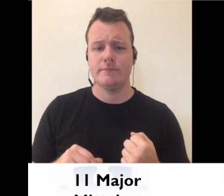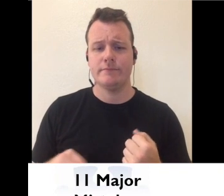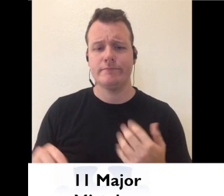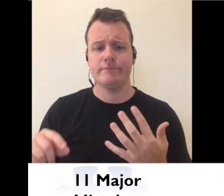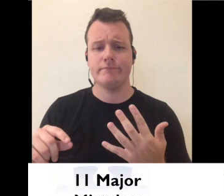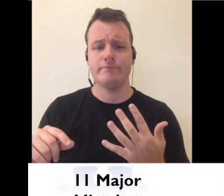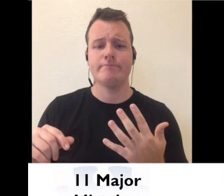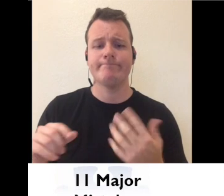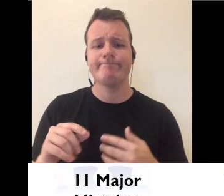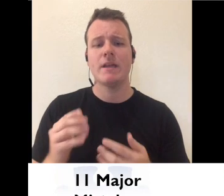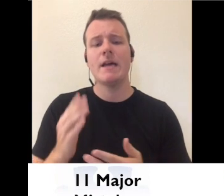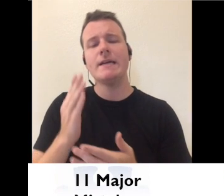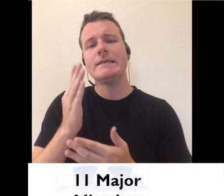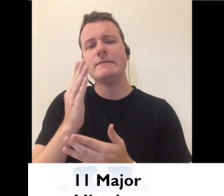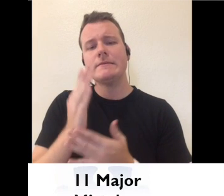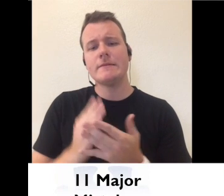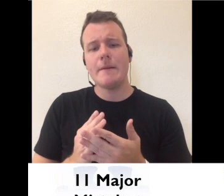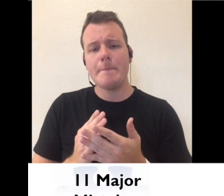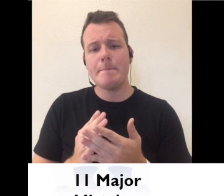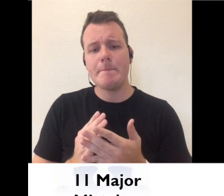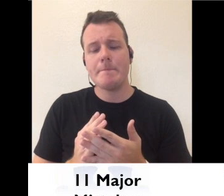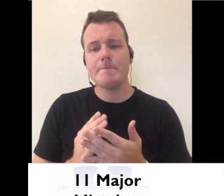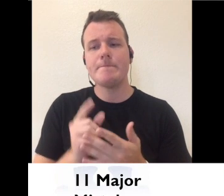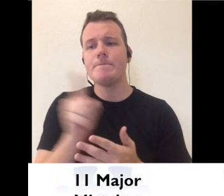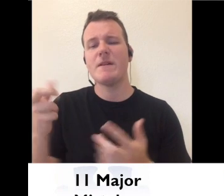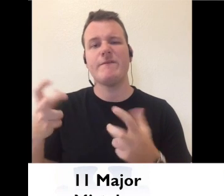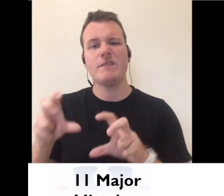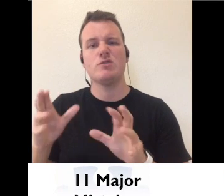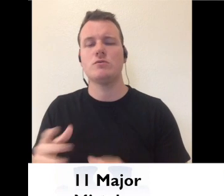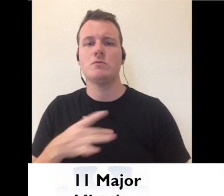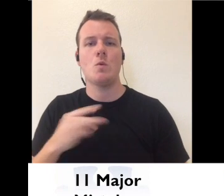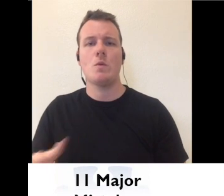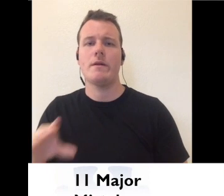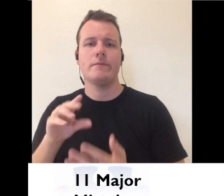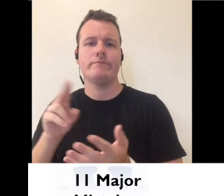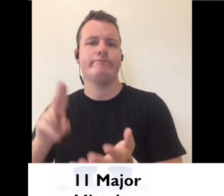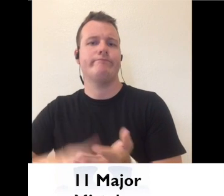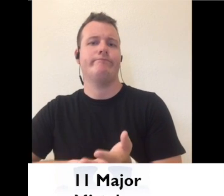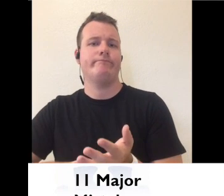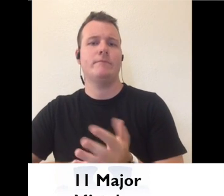is if they have to sign a nondisclosure statement. And you'll see that in- in the